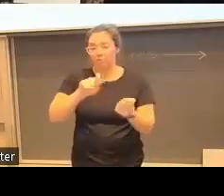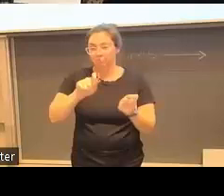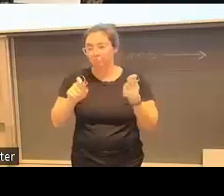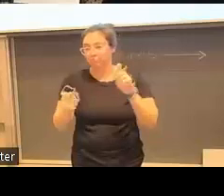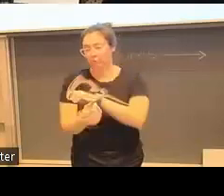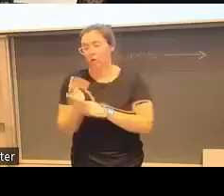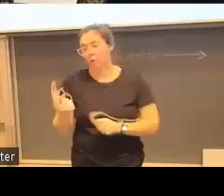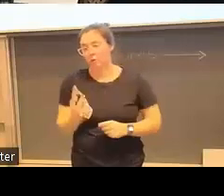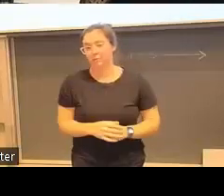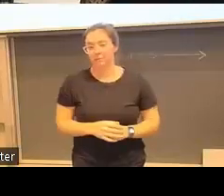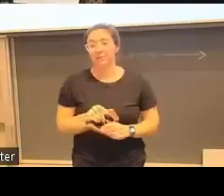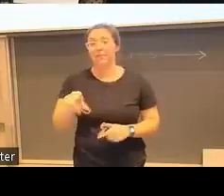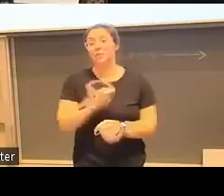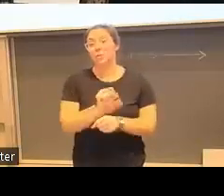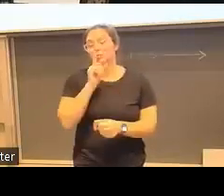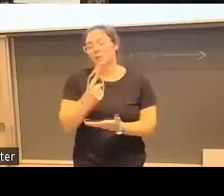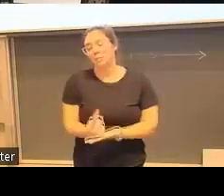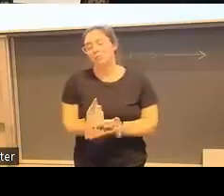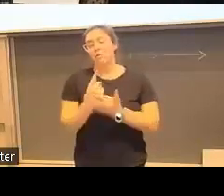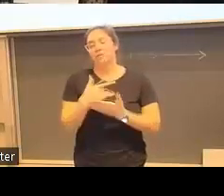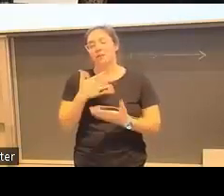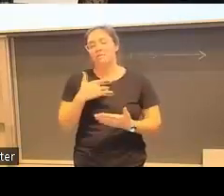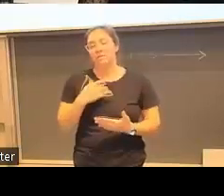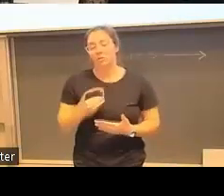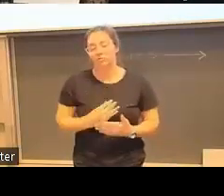work is a privilege and it's been a tremendous gift to collaborate with so many Learners and